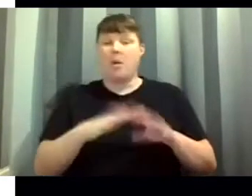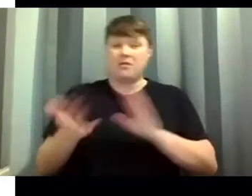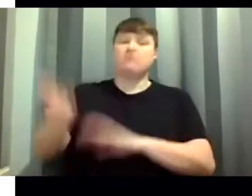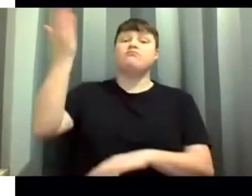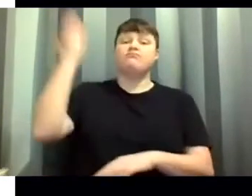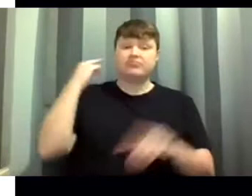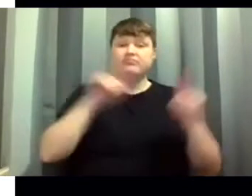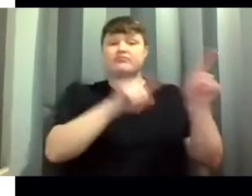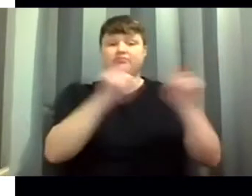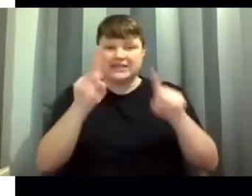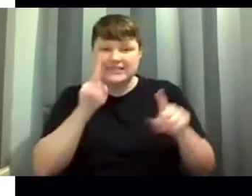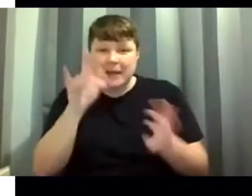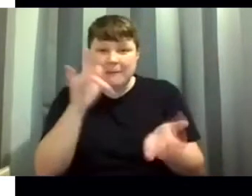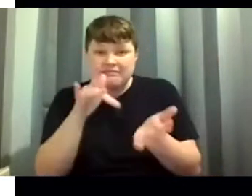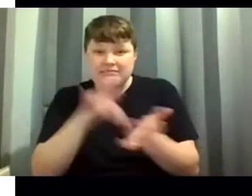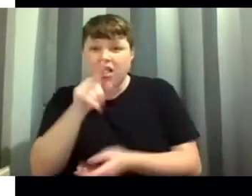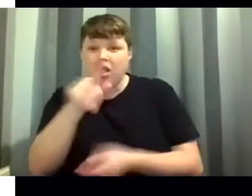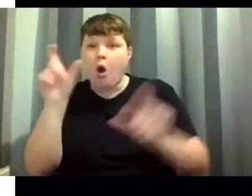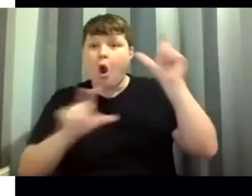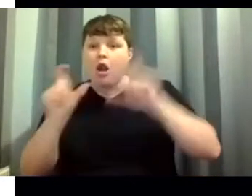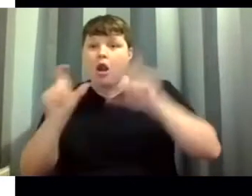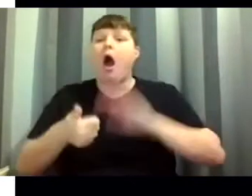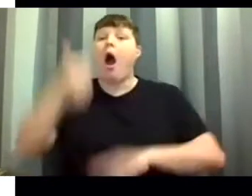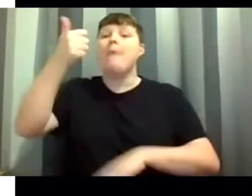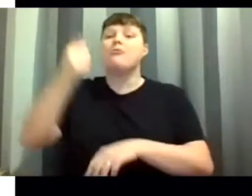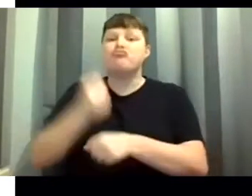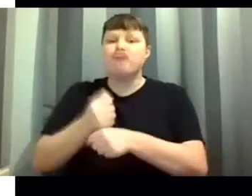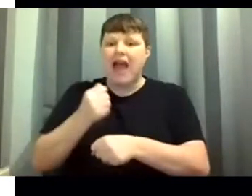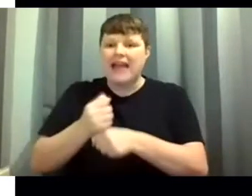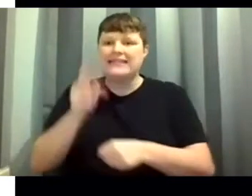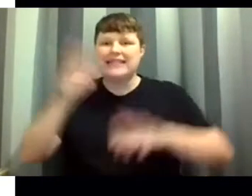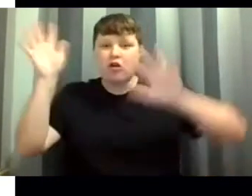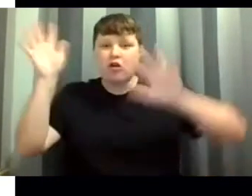The one in the middle is the upgraded forecast, where the rain is much worse. Can you see the pink